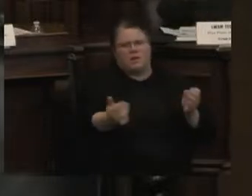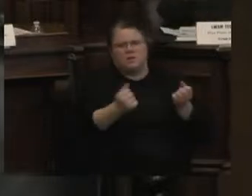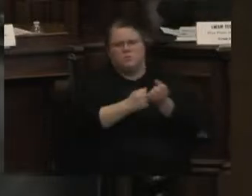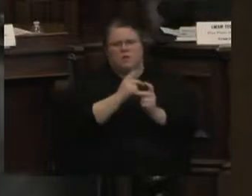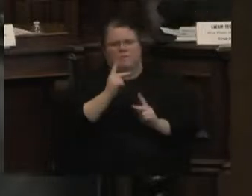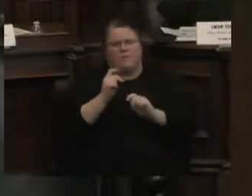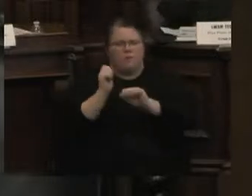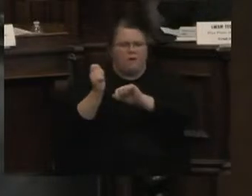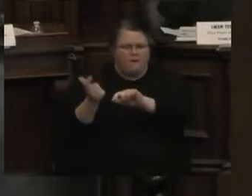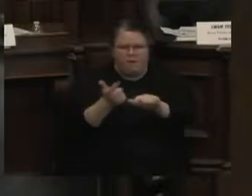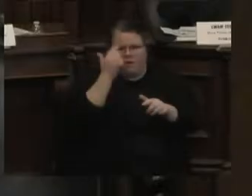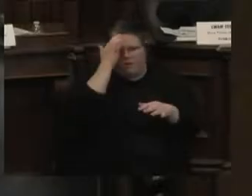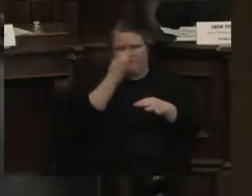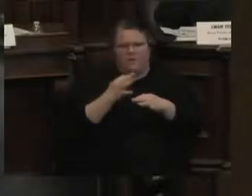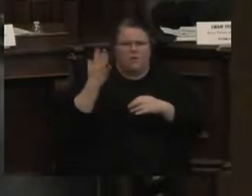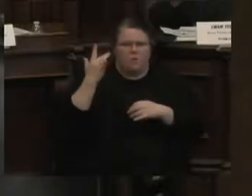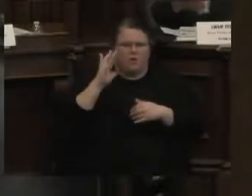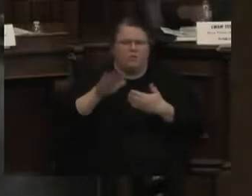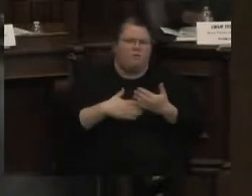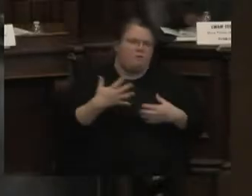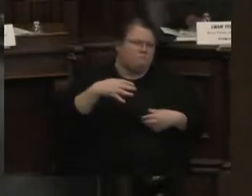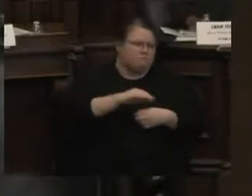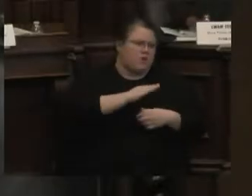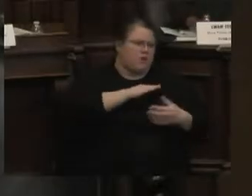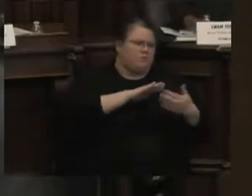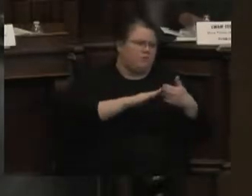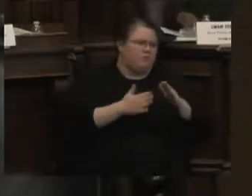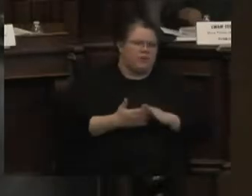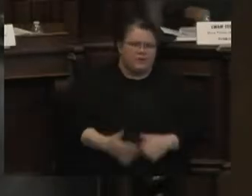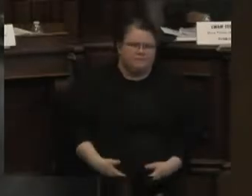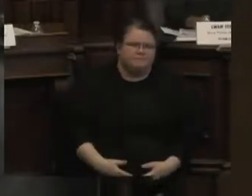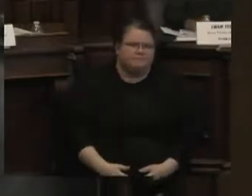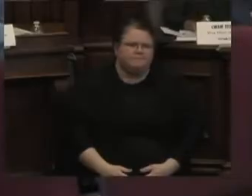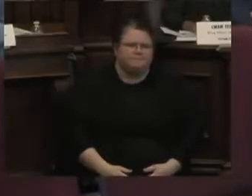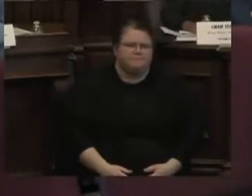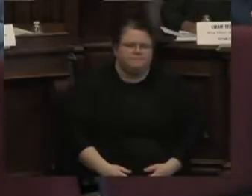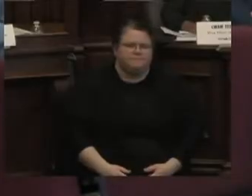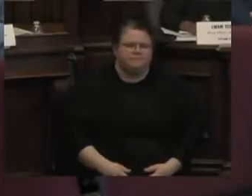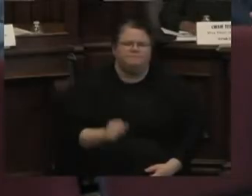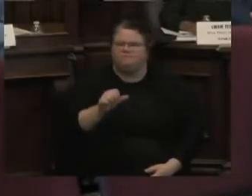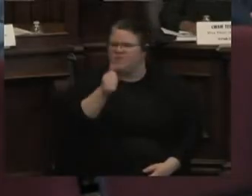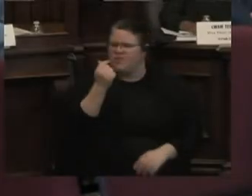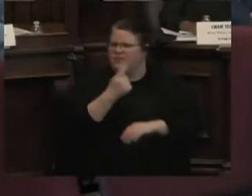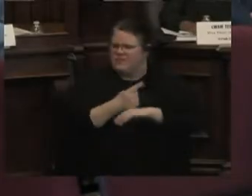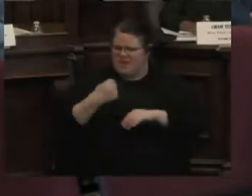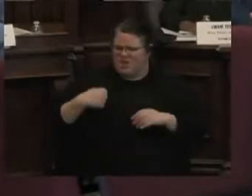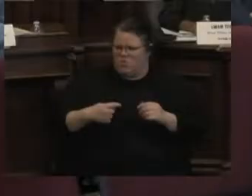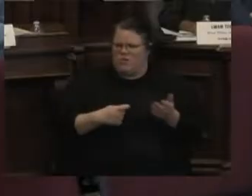arms and ears are open to persons of all faiths because